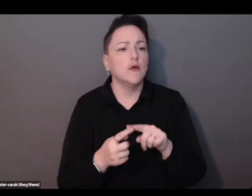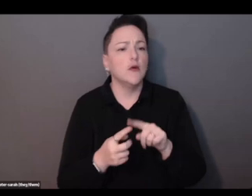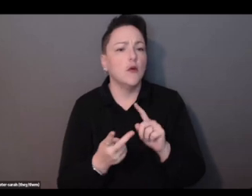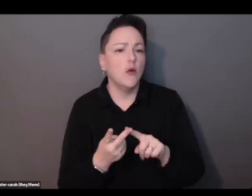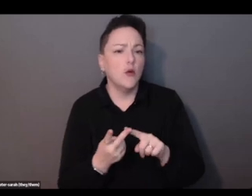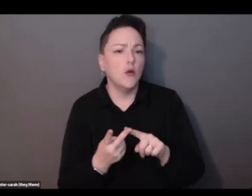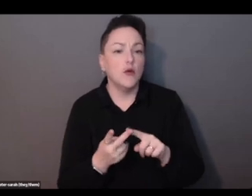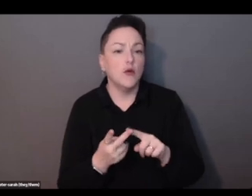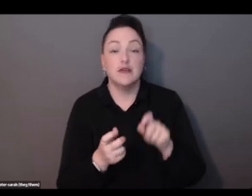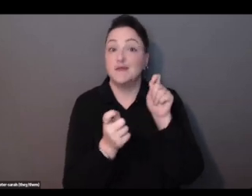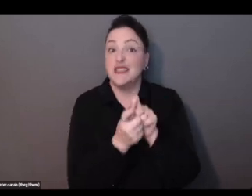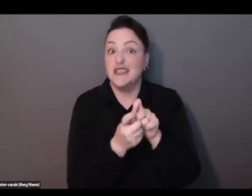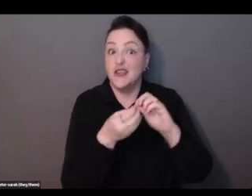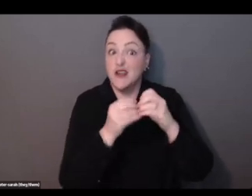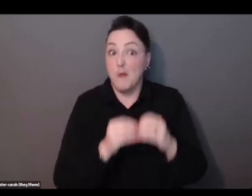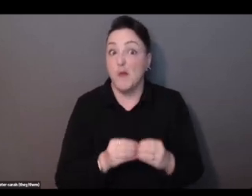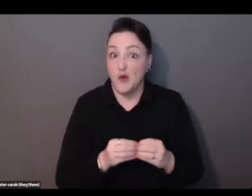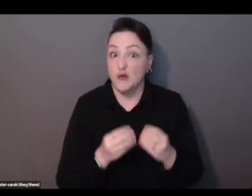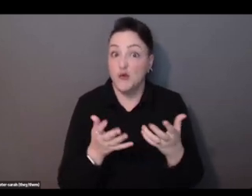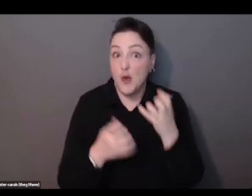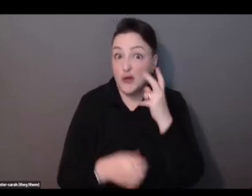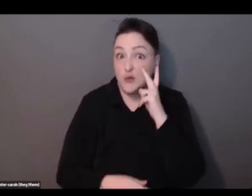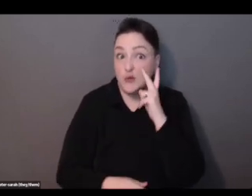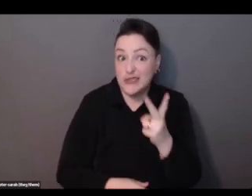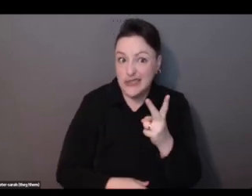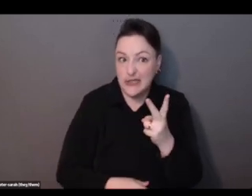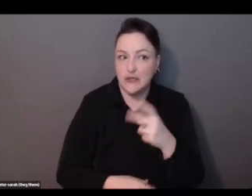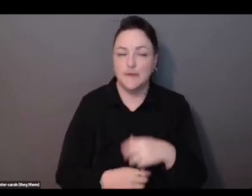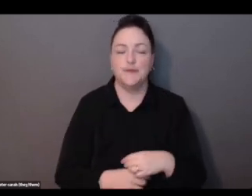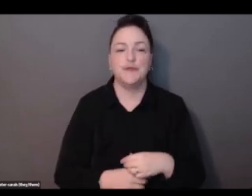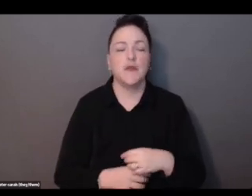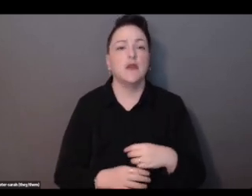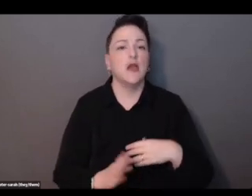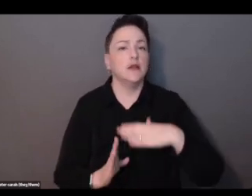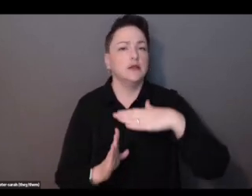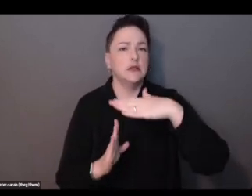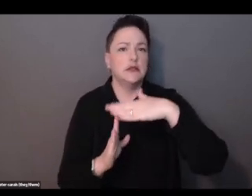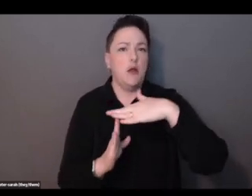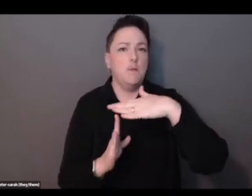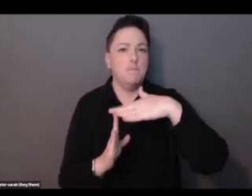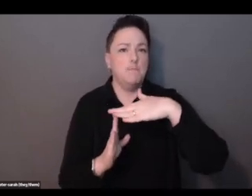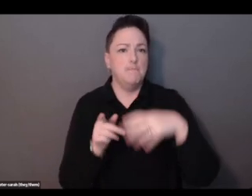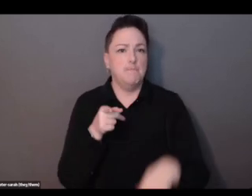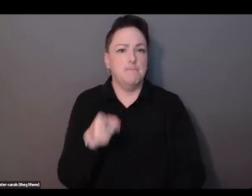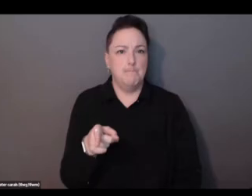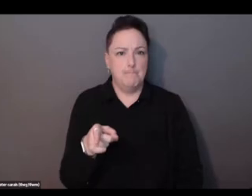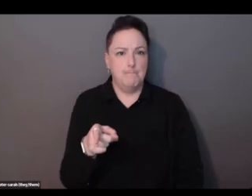there's a table view option at the top corner that you can select. This is going to have the same state